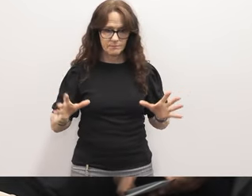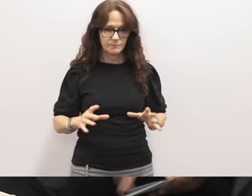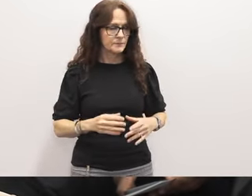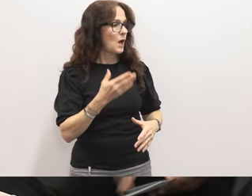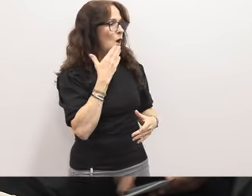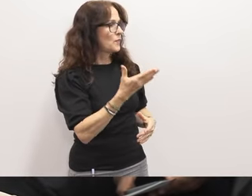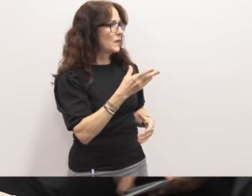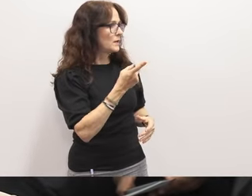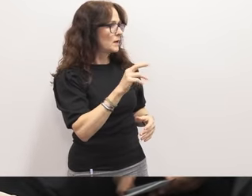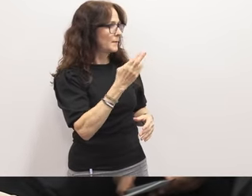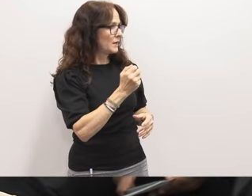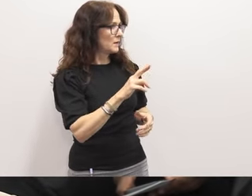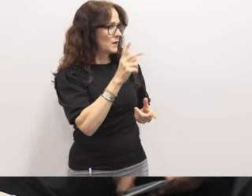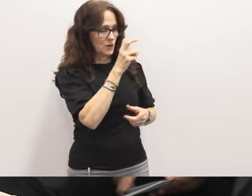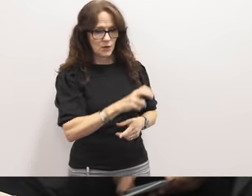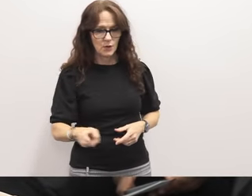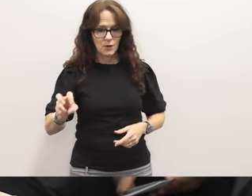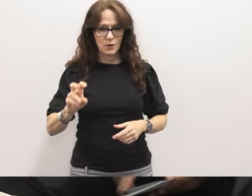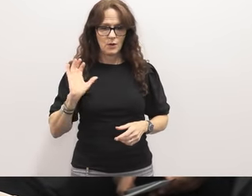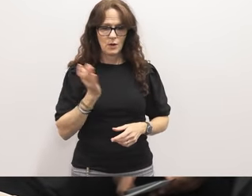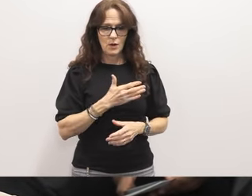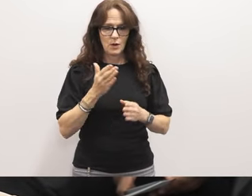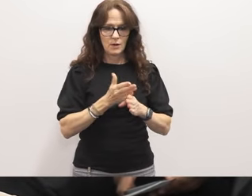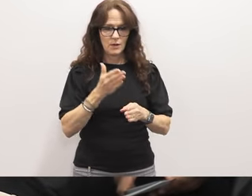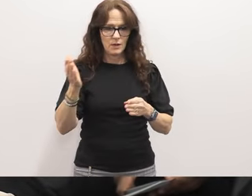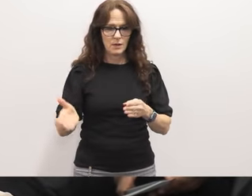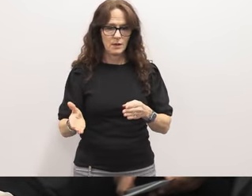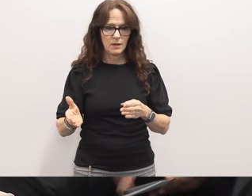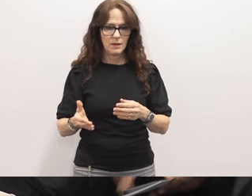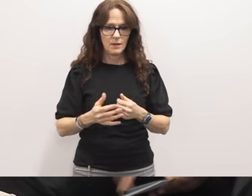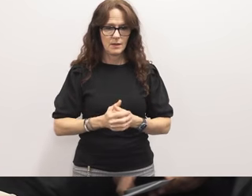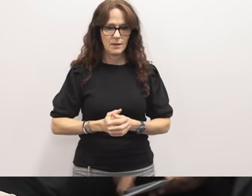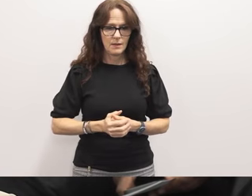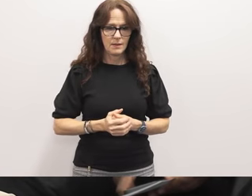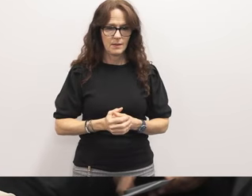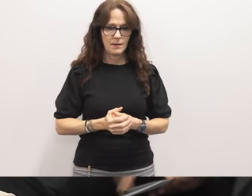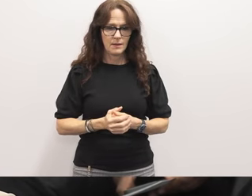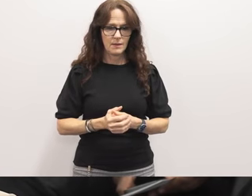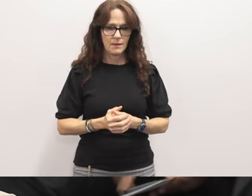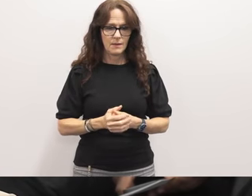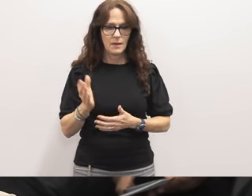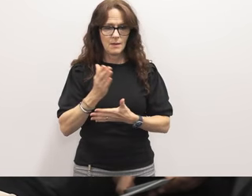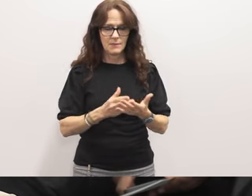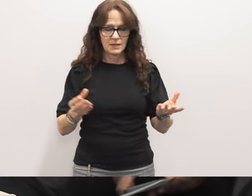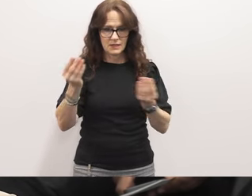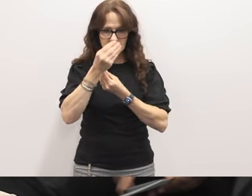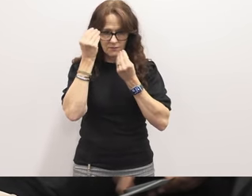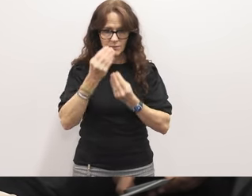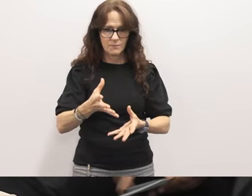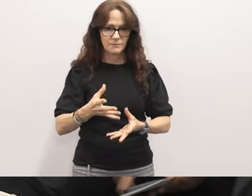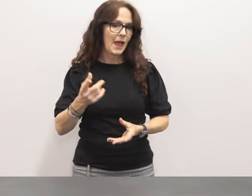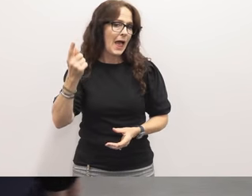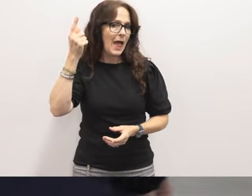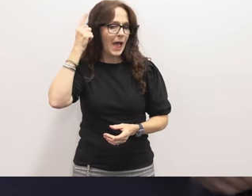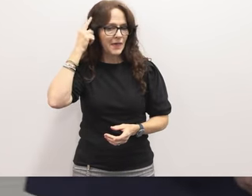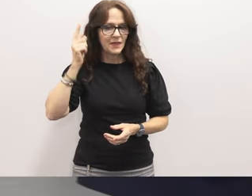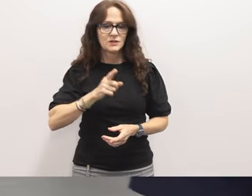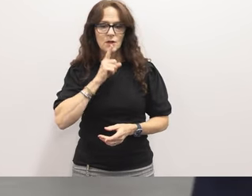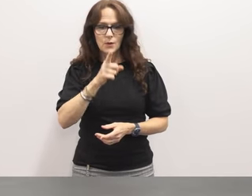[Veronica Madrigal] And thank you Dr. Baker. That's a really nice transition to our next piece of information that I think this really is going to